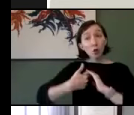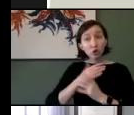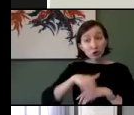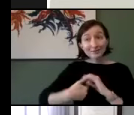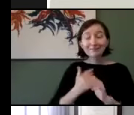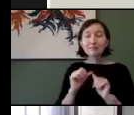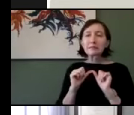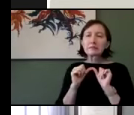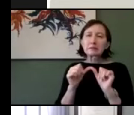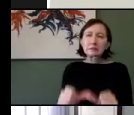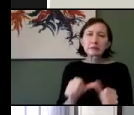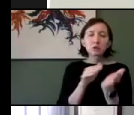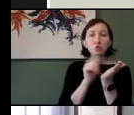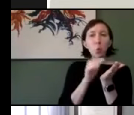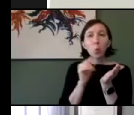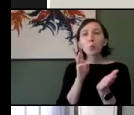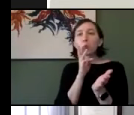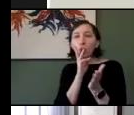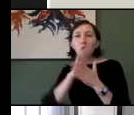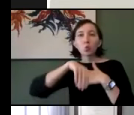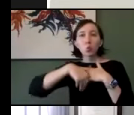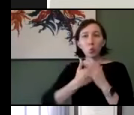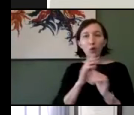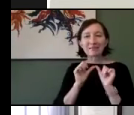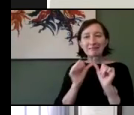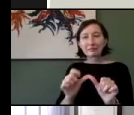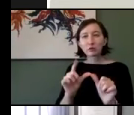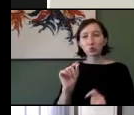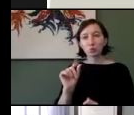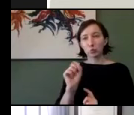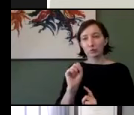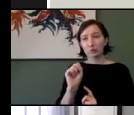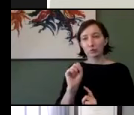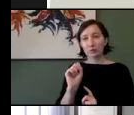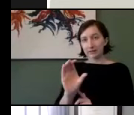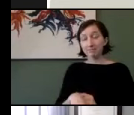There are cool technologies that we talked about in the first webinar